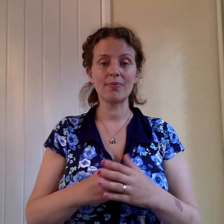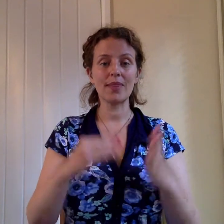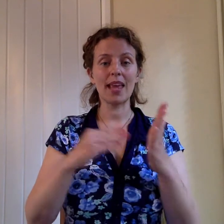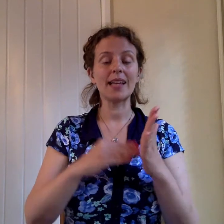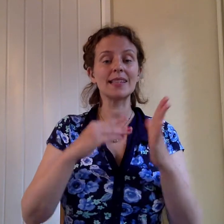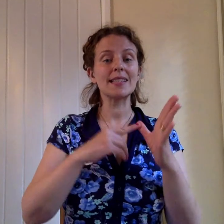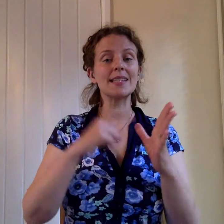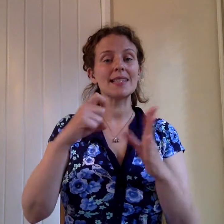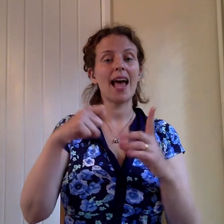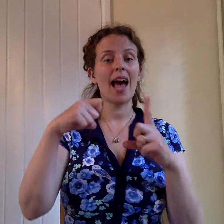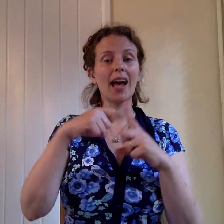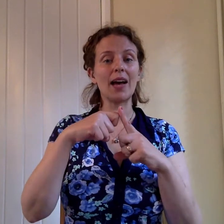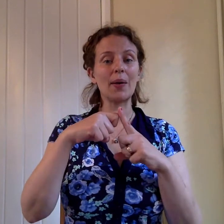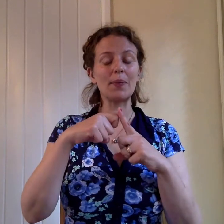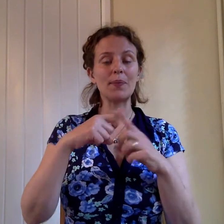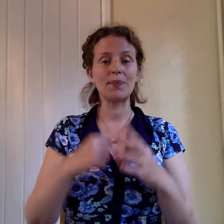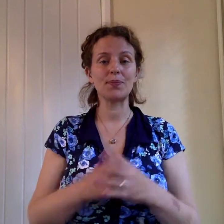ZACK